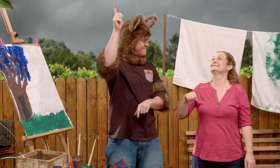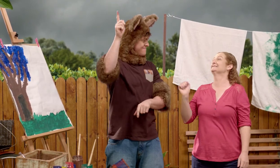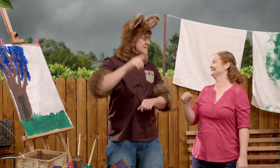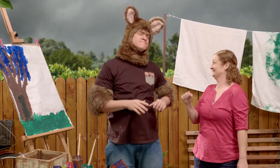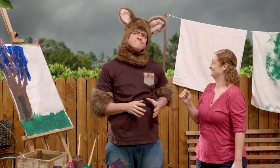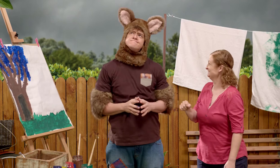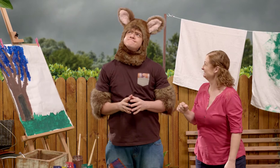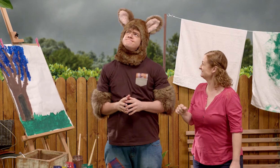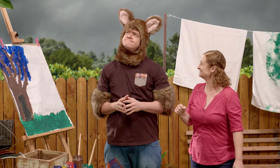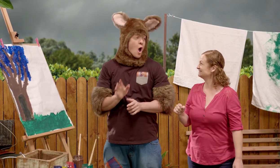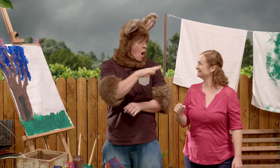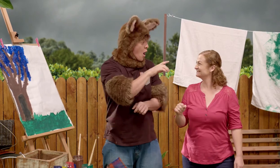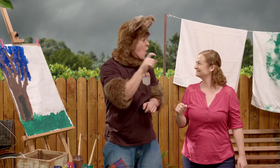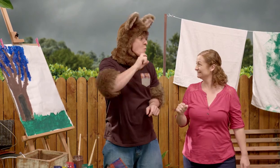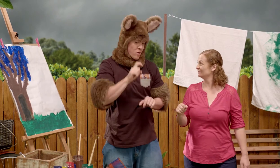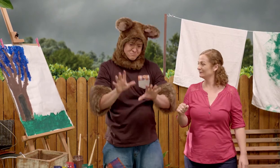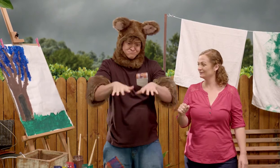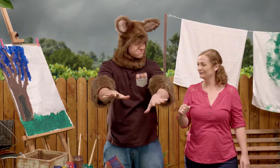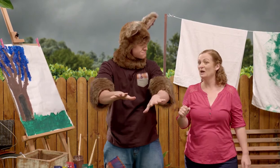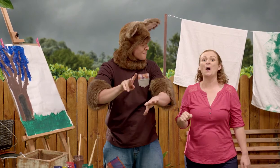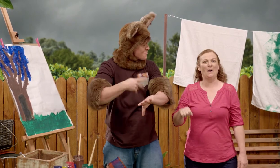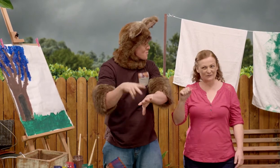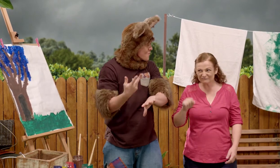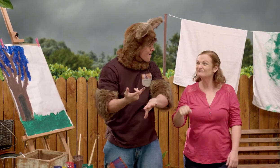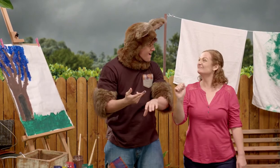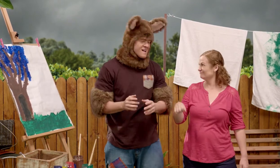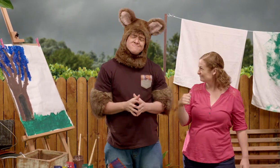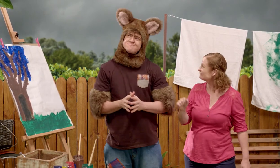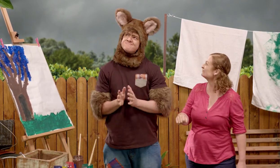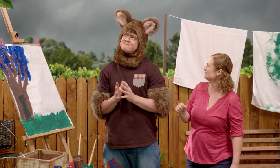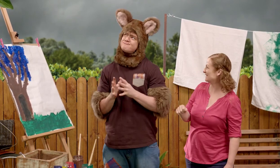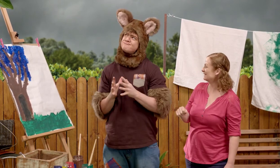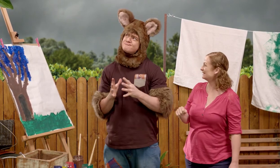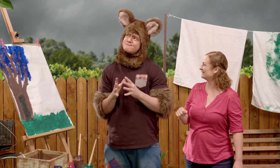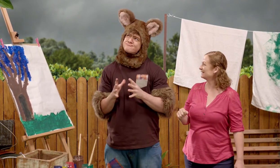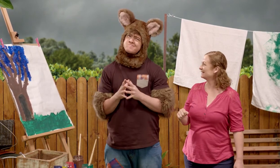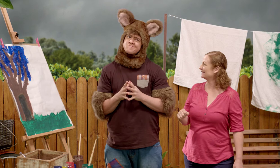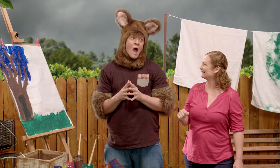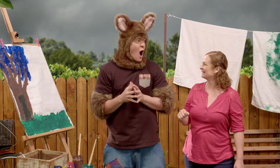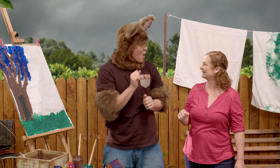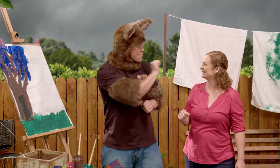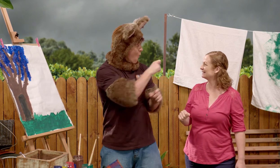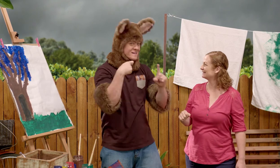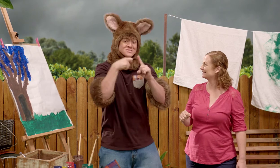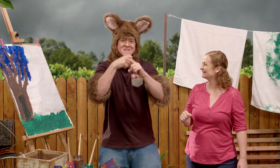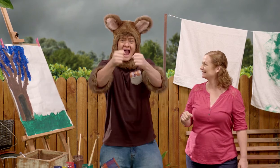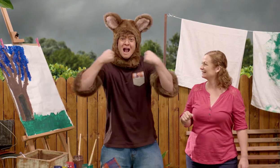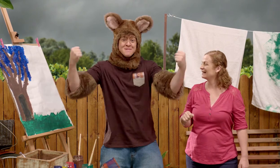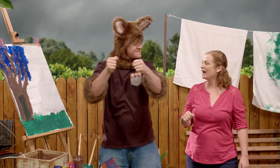Yes, that's right. And the sea is blue. Yes. And your kitchen cupboards,